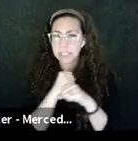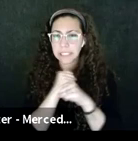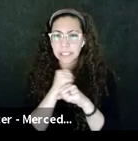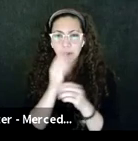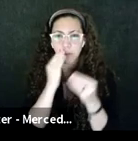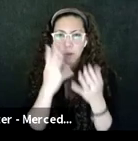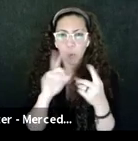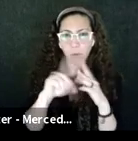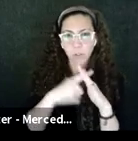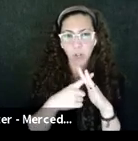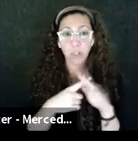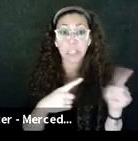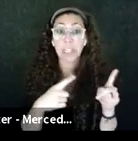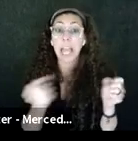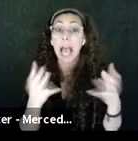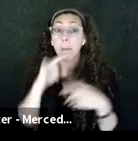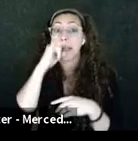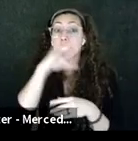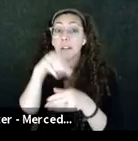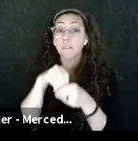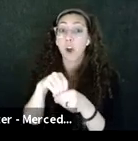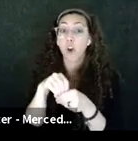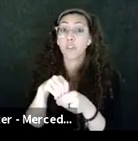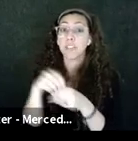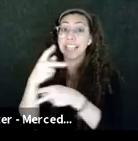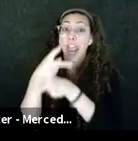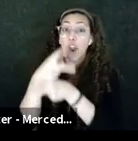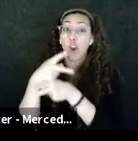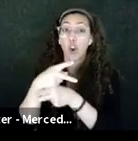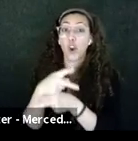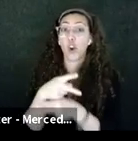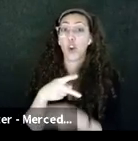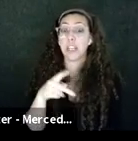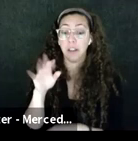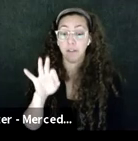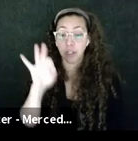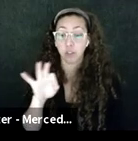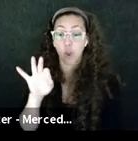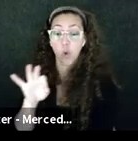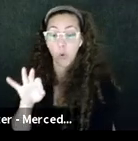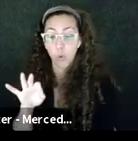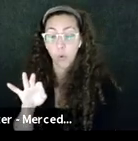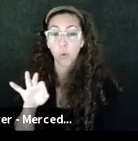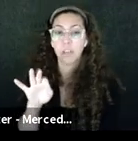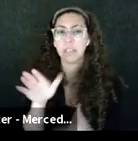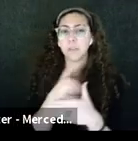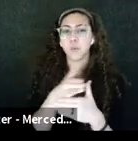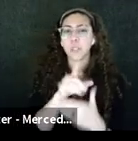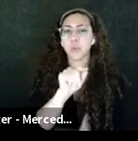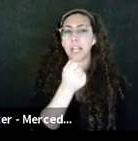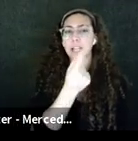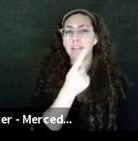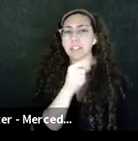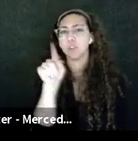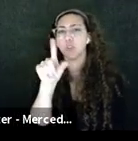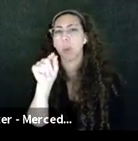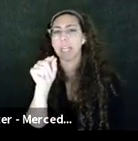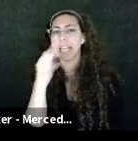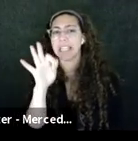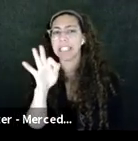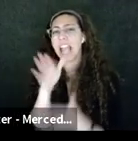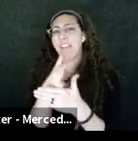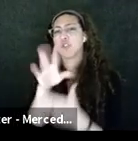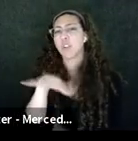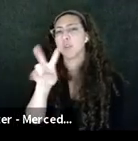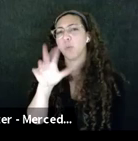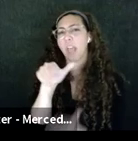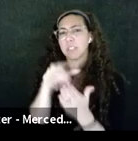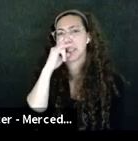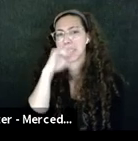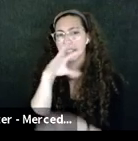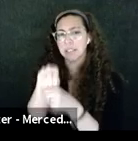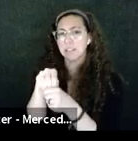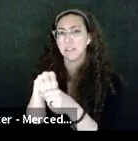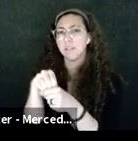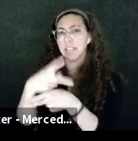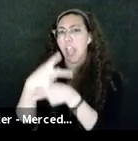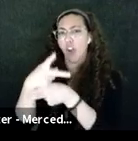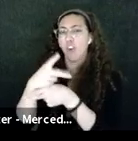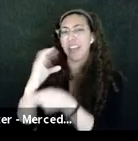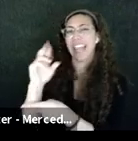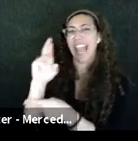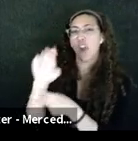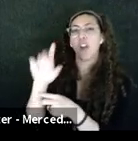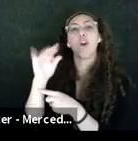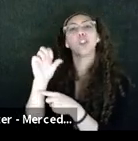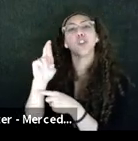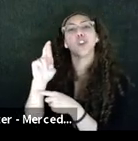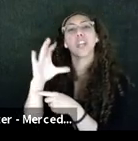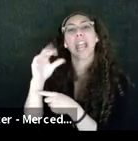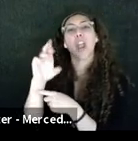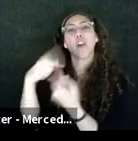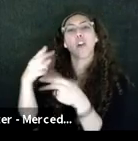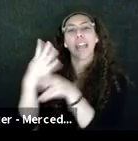Jason Williams: The number of kids in care in Fresno County it between 2011 2019 the average is about 2000 kids in care. So I always like to start with that because I don't know that people know the scope of what we're talking about.